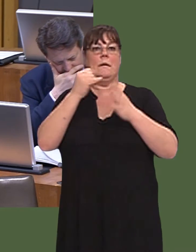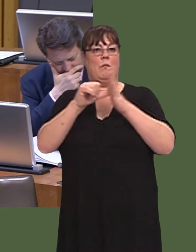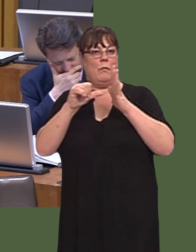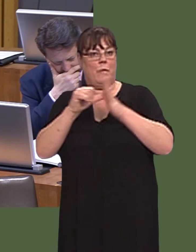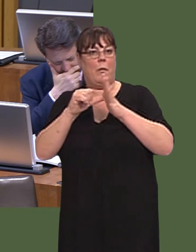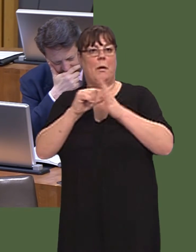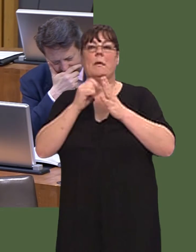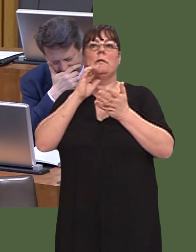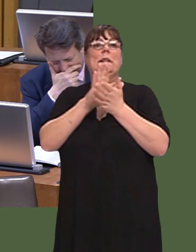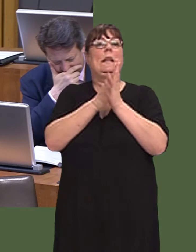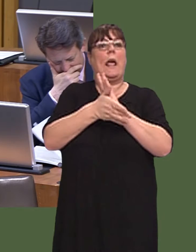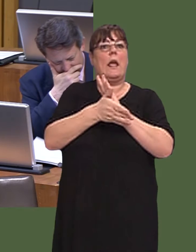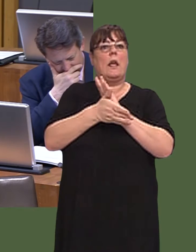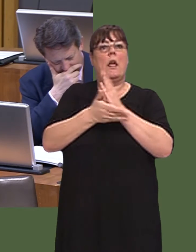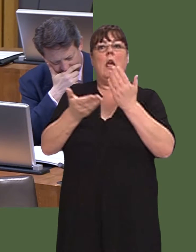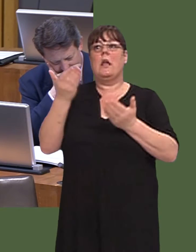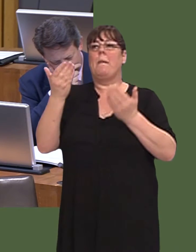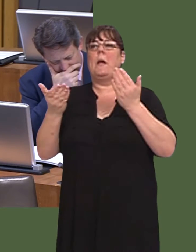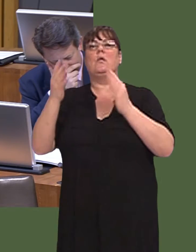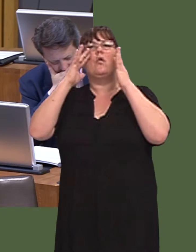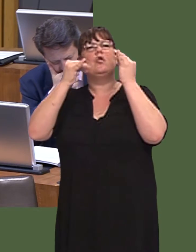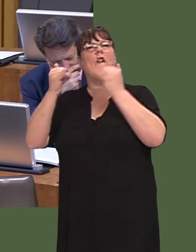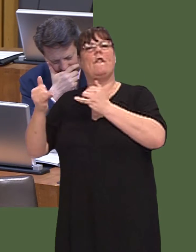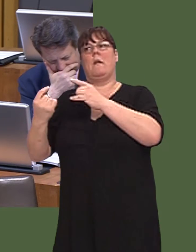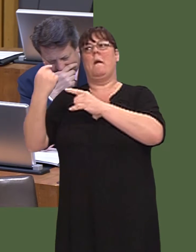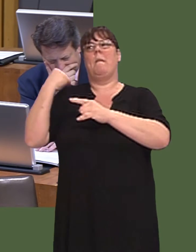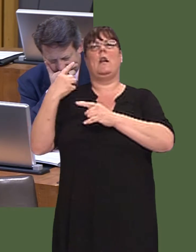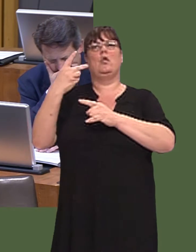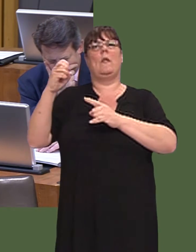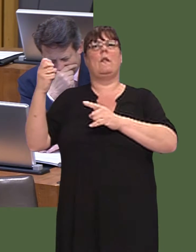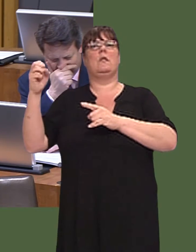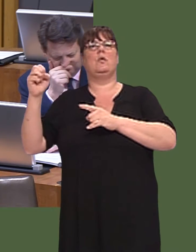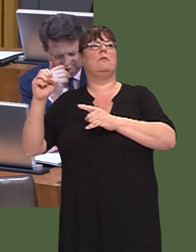of dental decay in Wales when compared with the previous survey, undertaken in 2011-12.